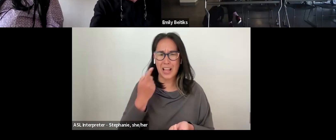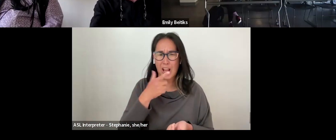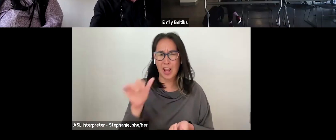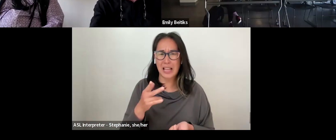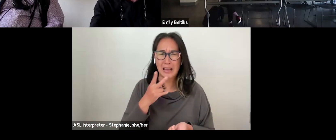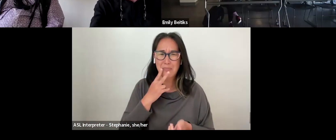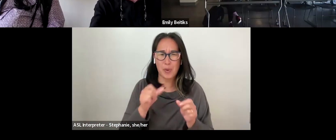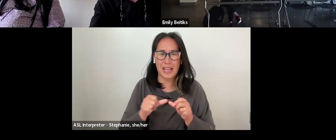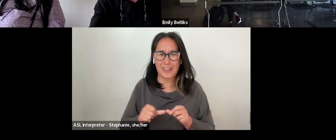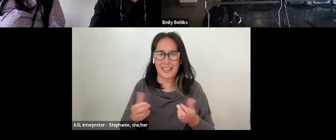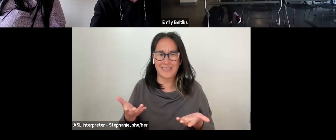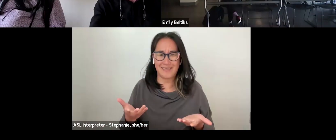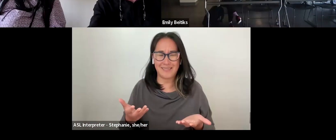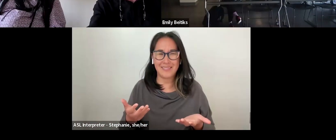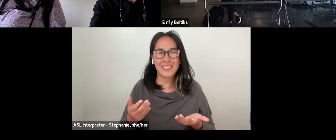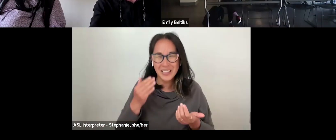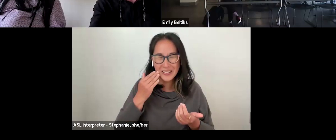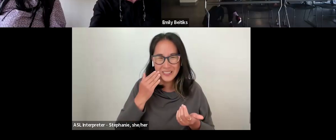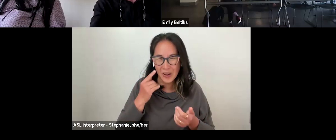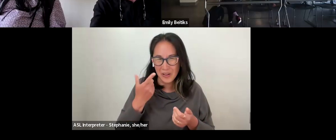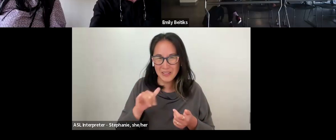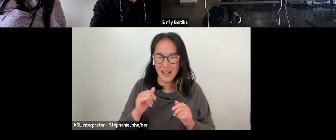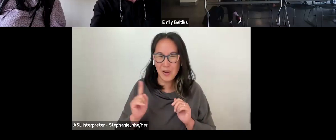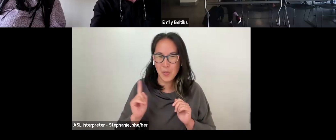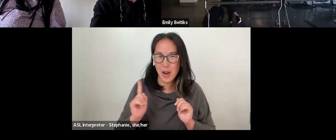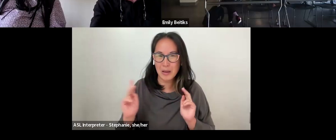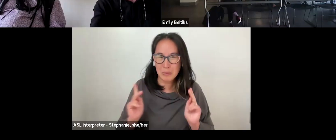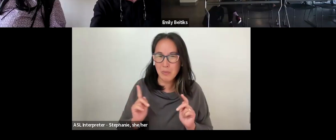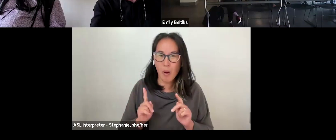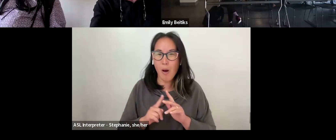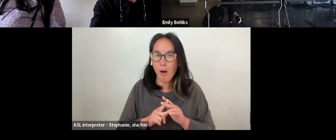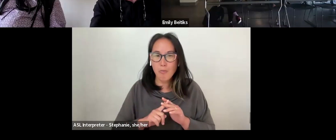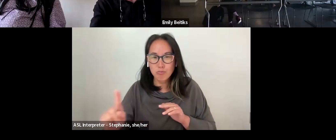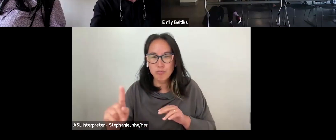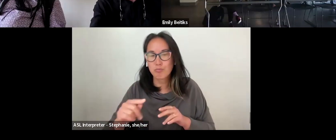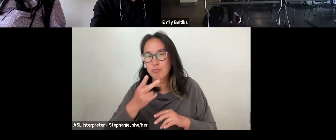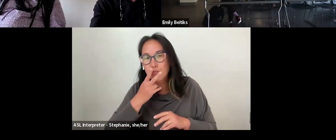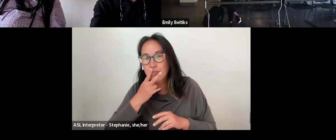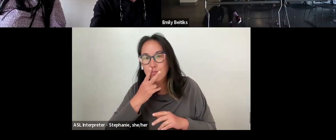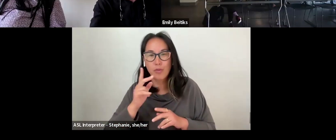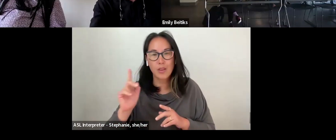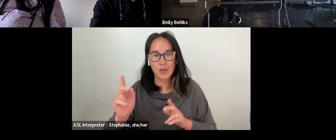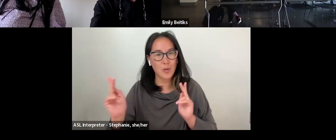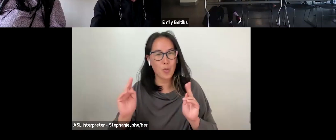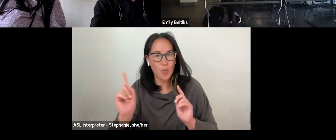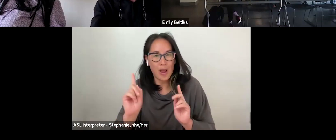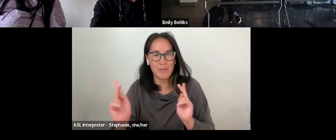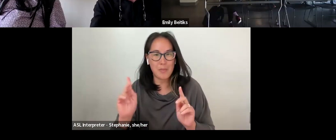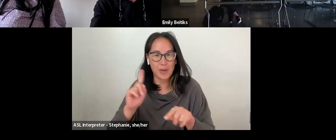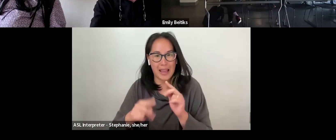Right? This looks like, you know, where people go out, you know, to smoke a cigarette with nobody looking. But there's no memorial.